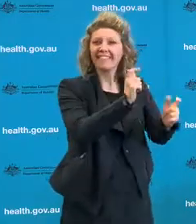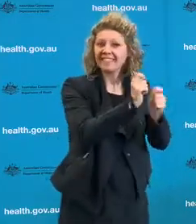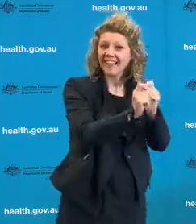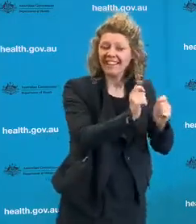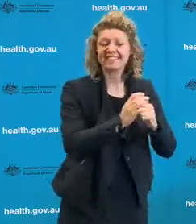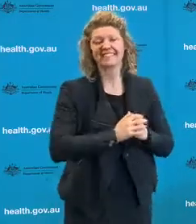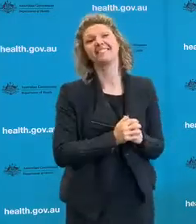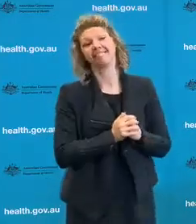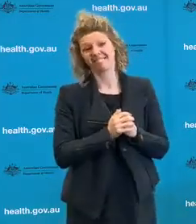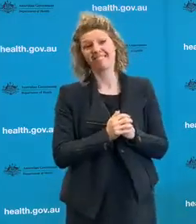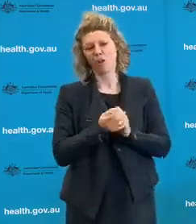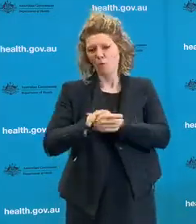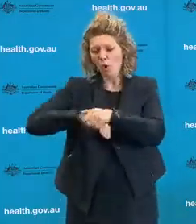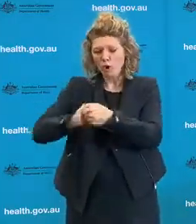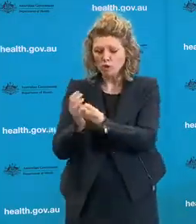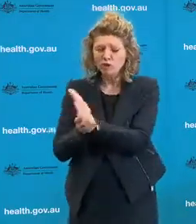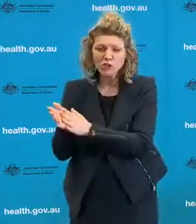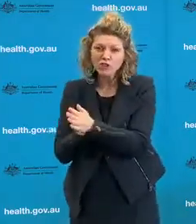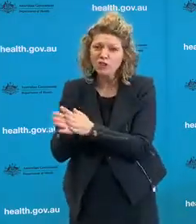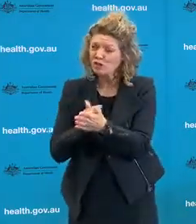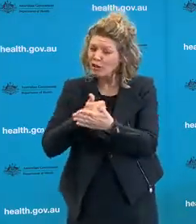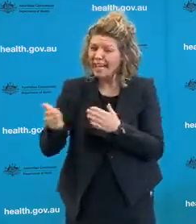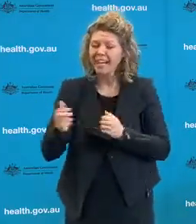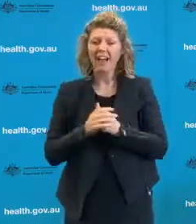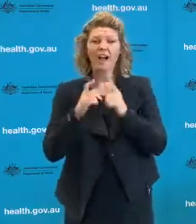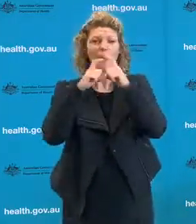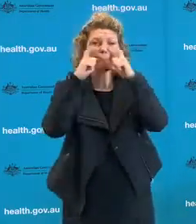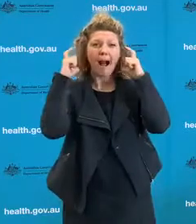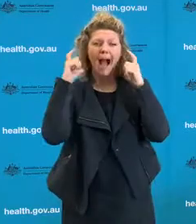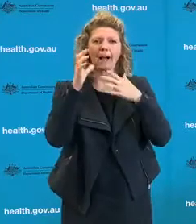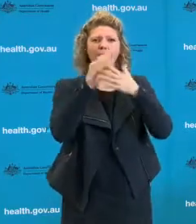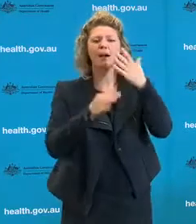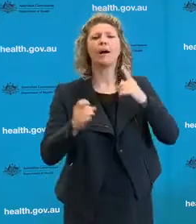your hands, wearing a mask, all those things. So first thing to